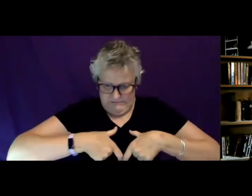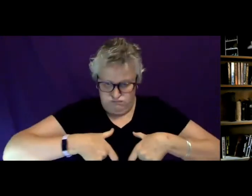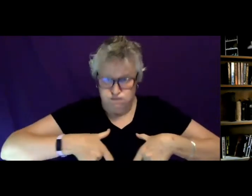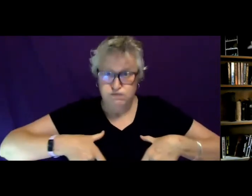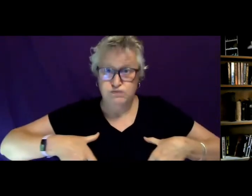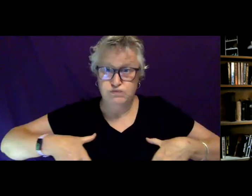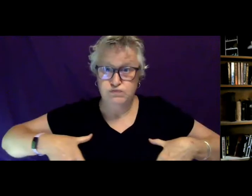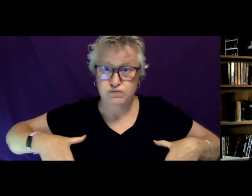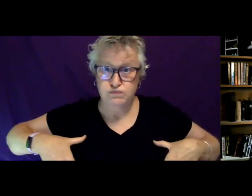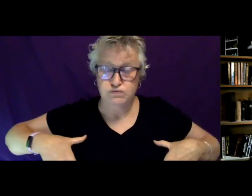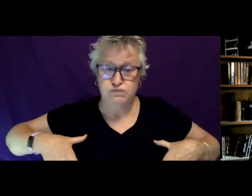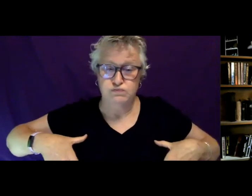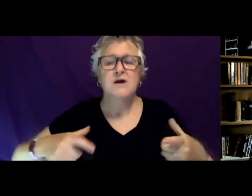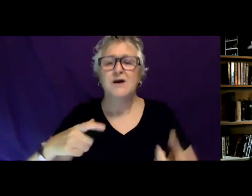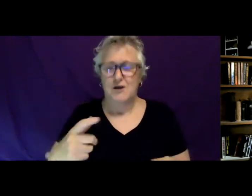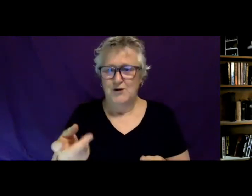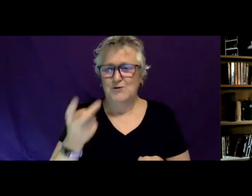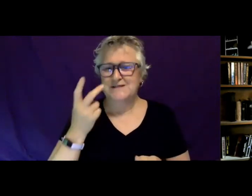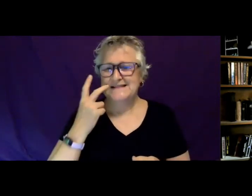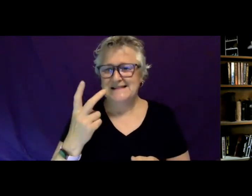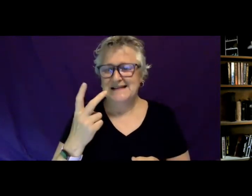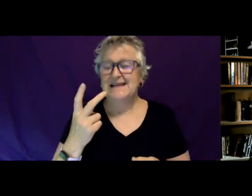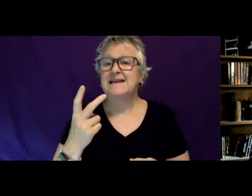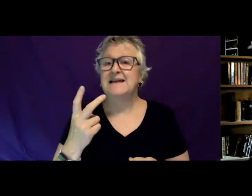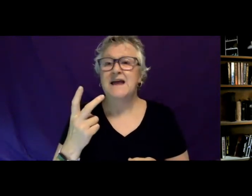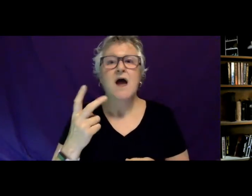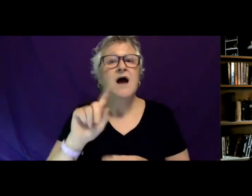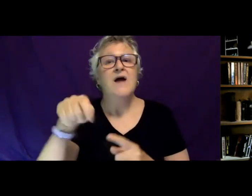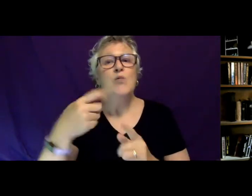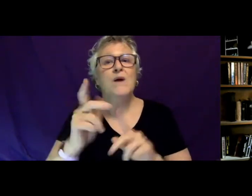So, when tourists are on their way, to the back, and forth, to the Sam Adams